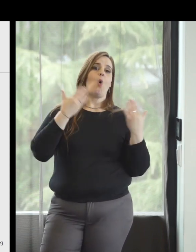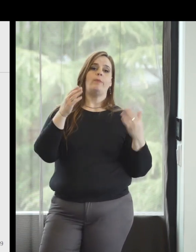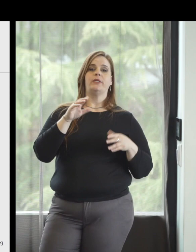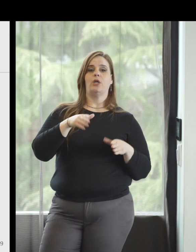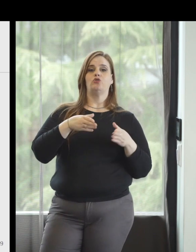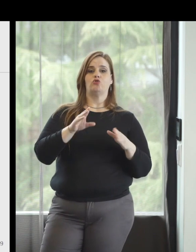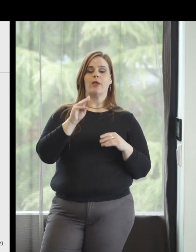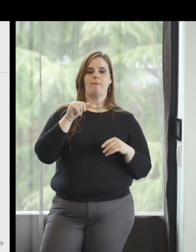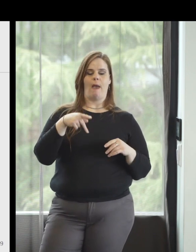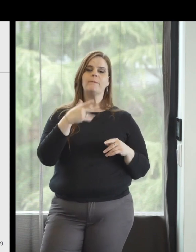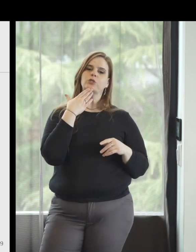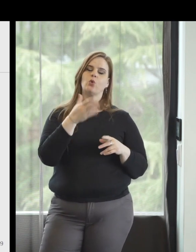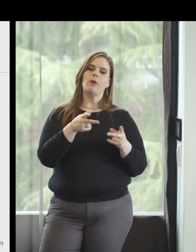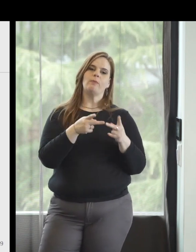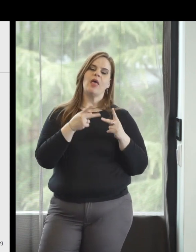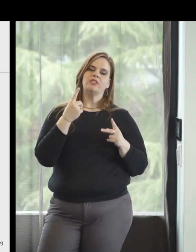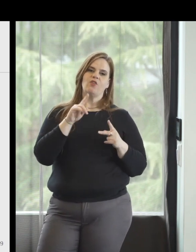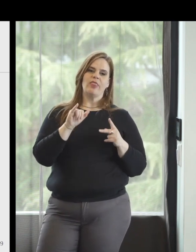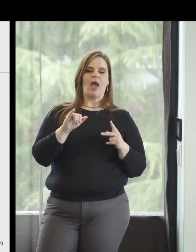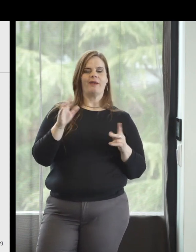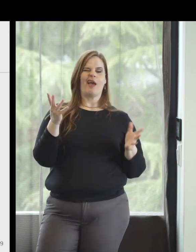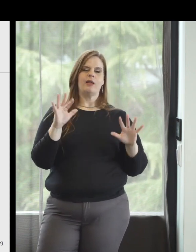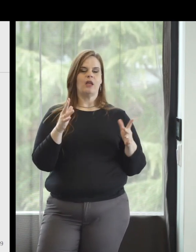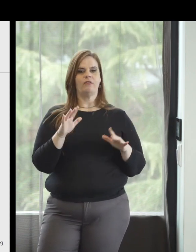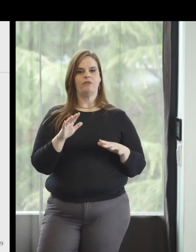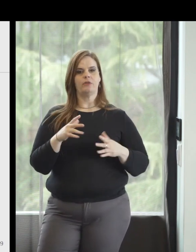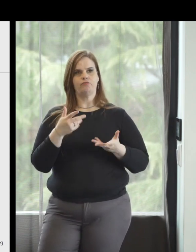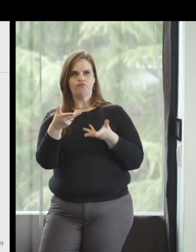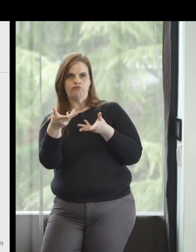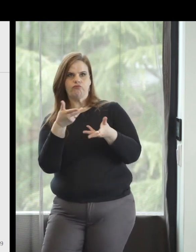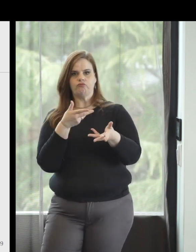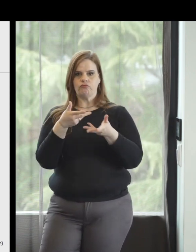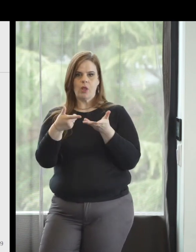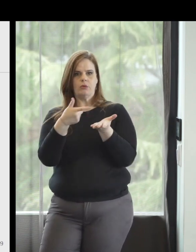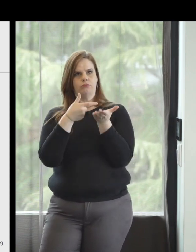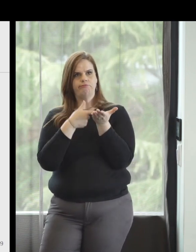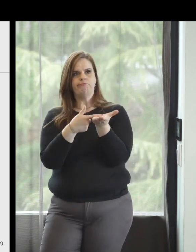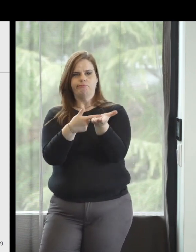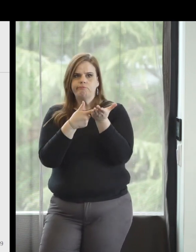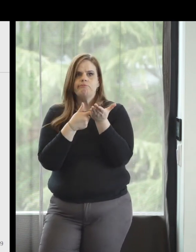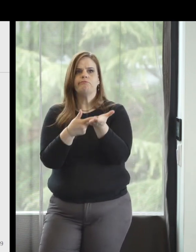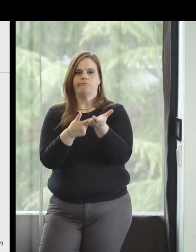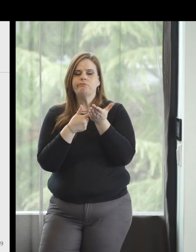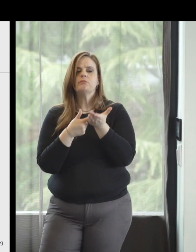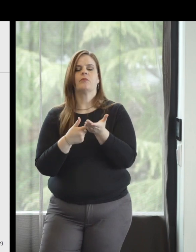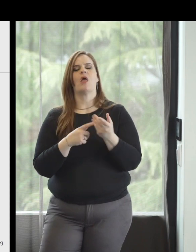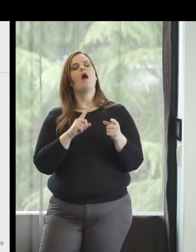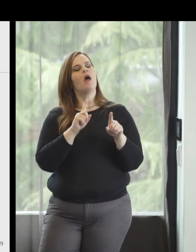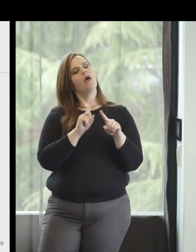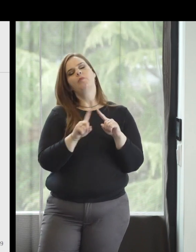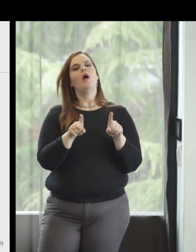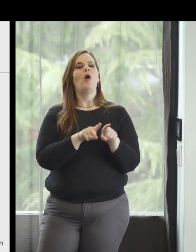good place for that kind of democratic discussion. But also that data